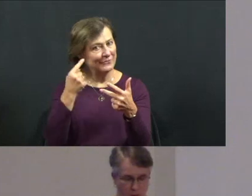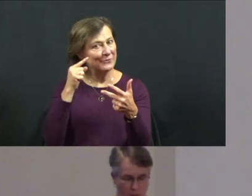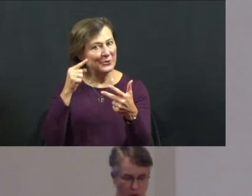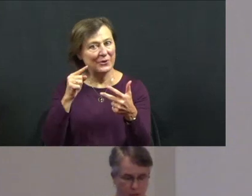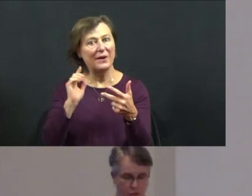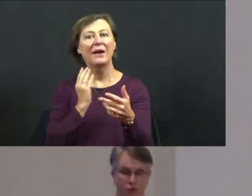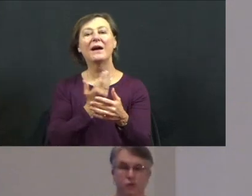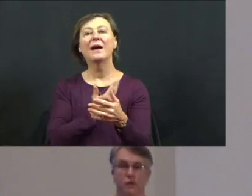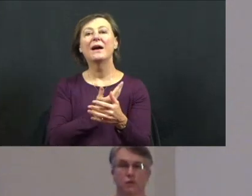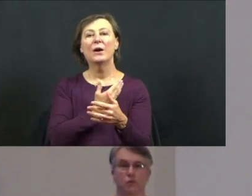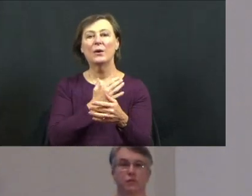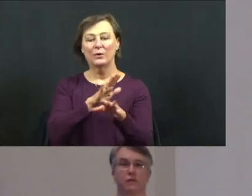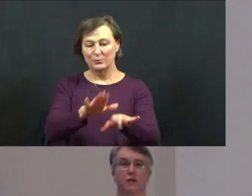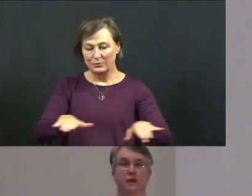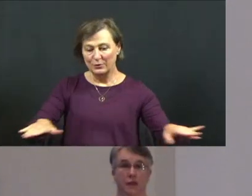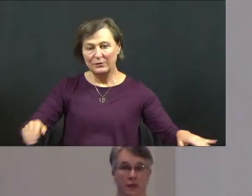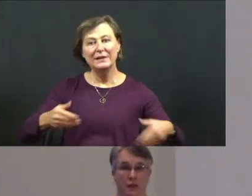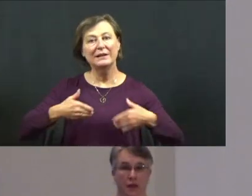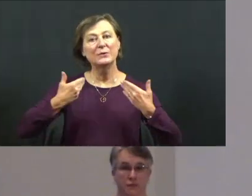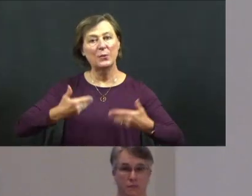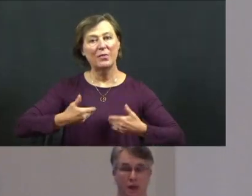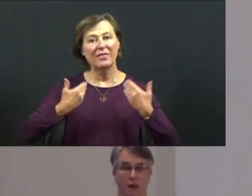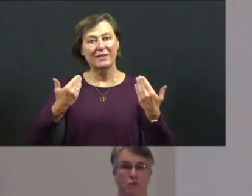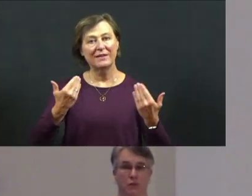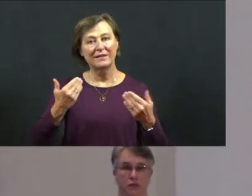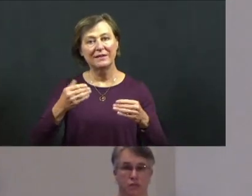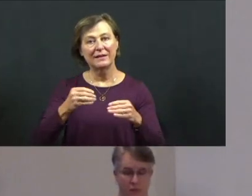for our children and youth in Lifespan Religious Education,